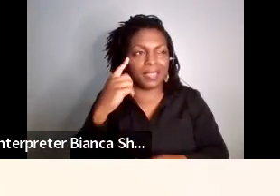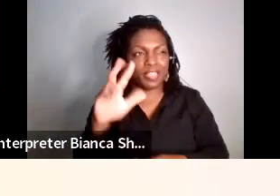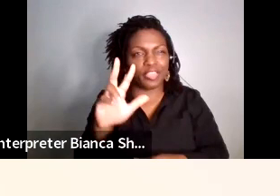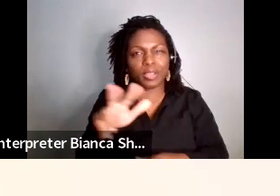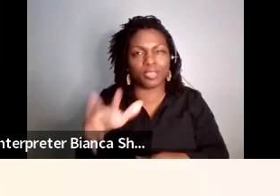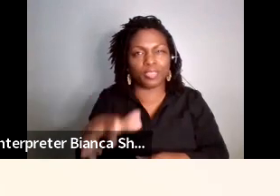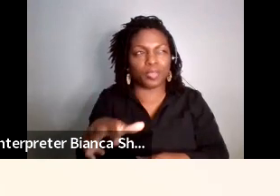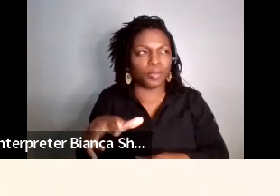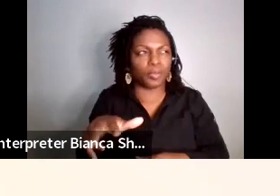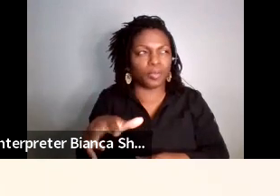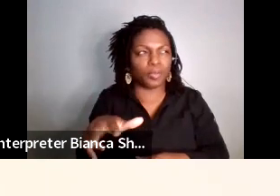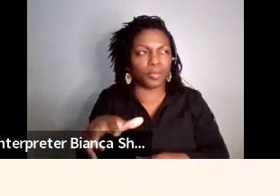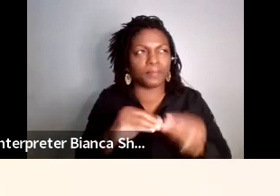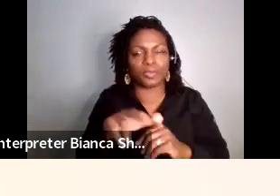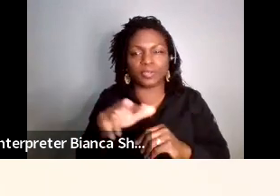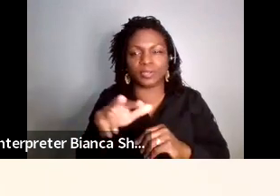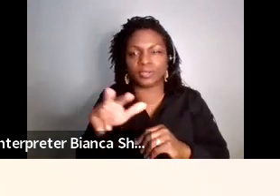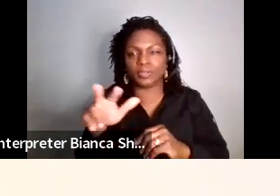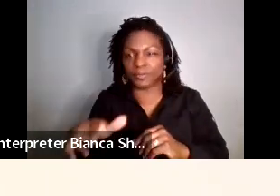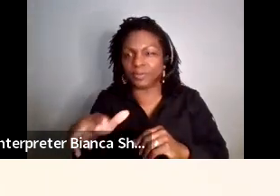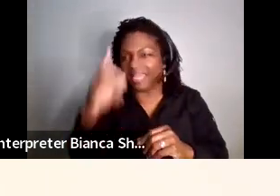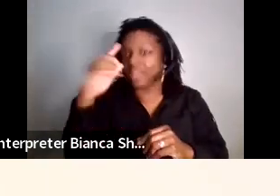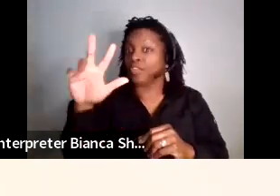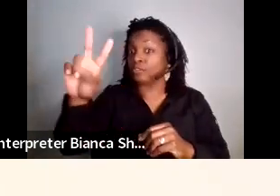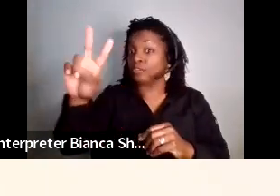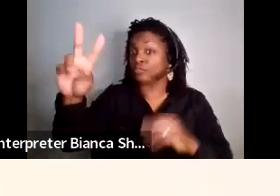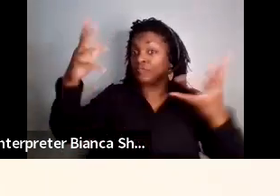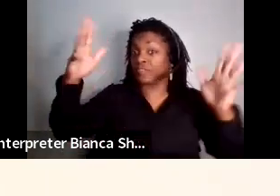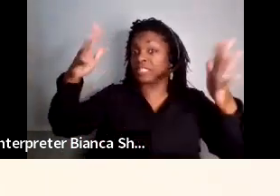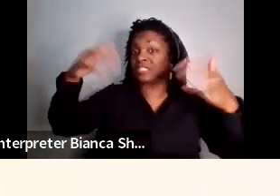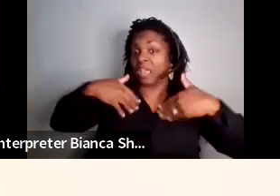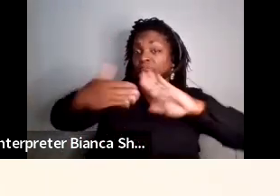There are 32 wildlife currently running across the country.